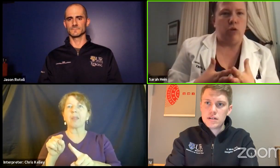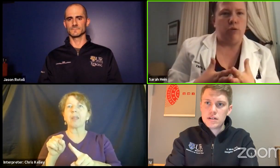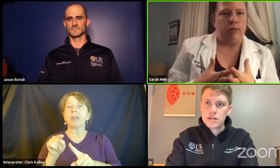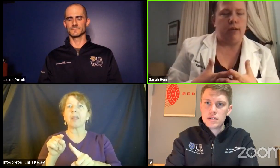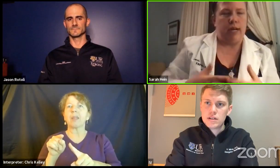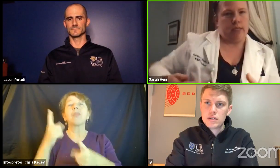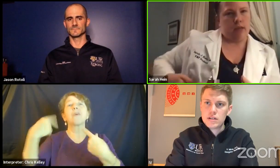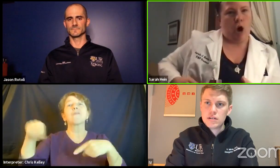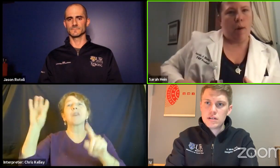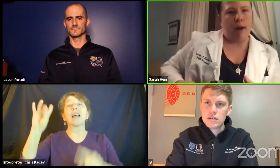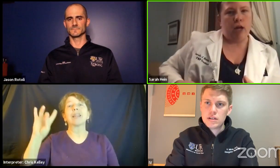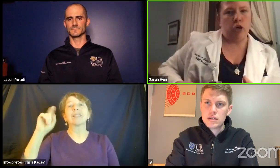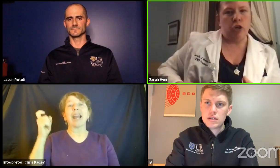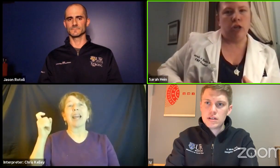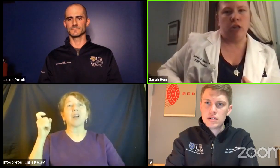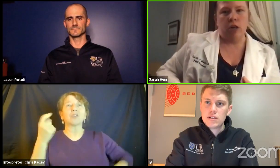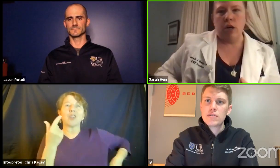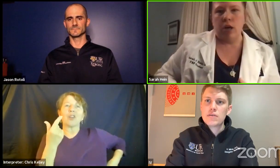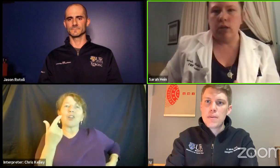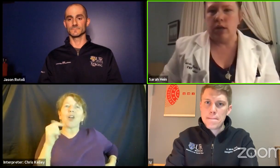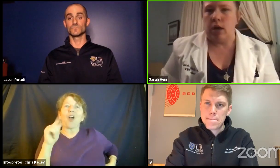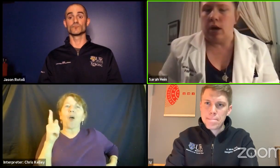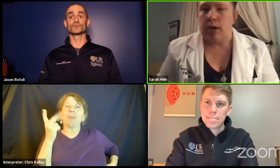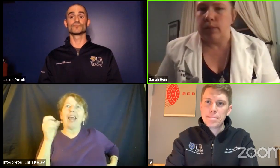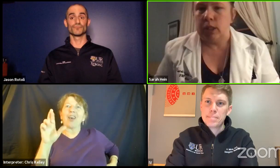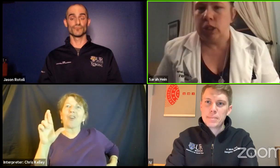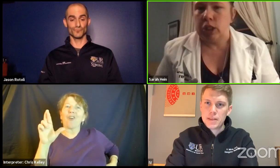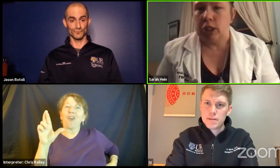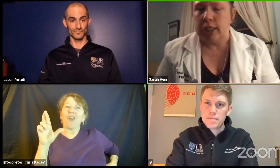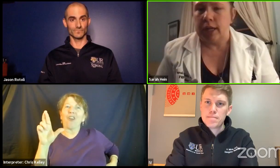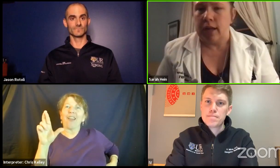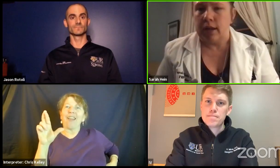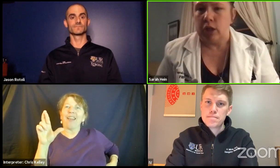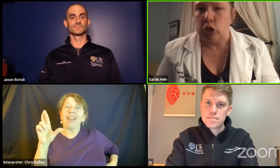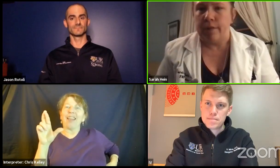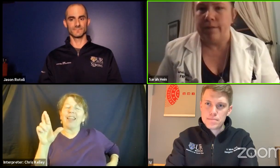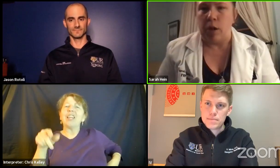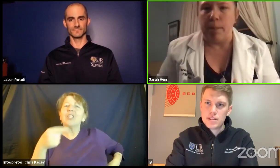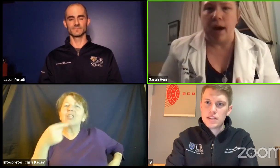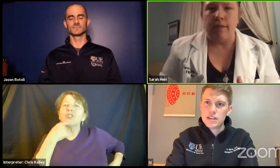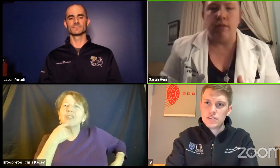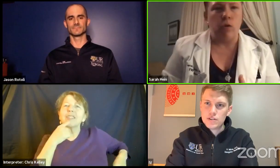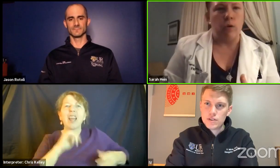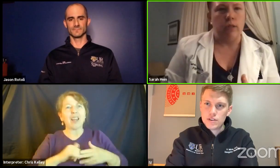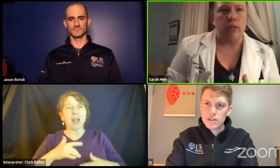concern. It's not just because of serious cold. Other reasons could cause that.